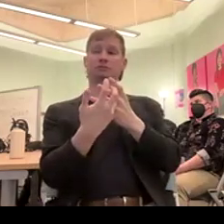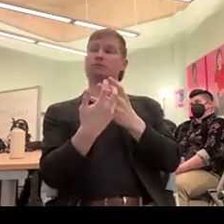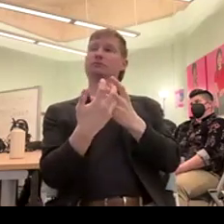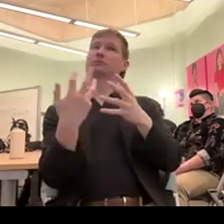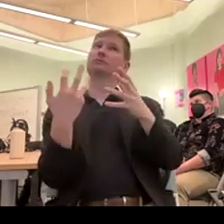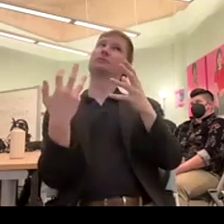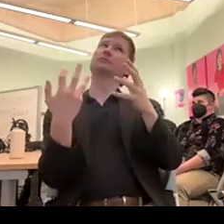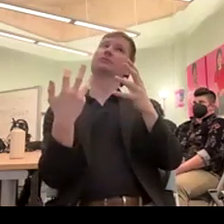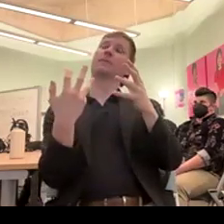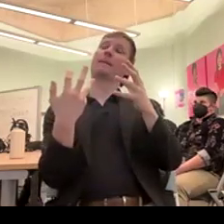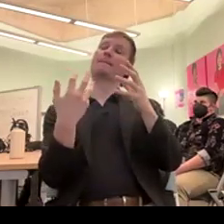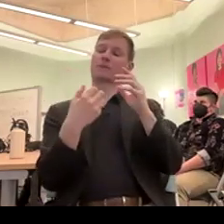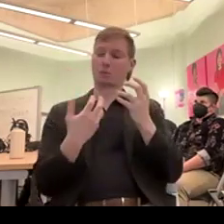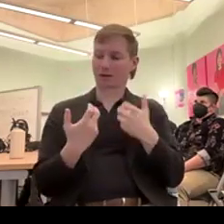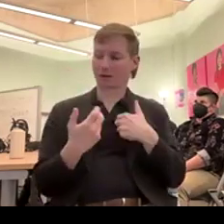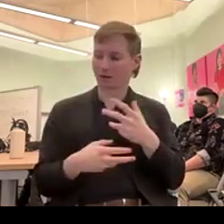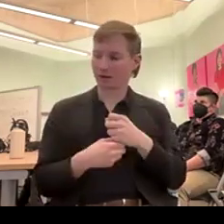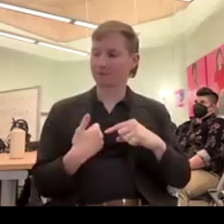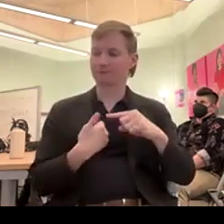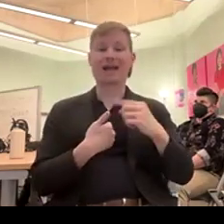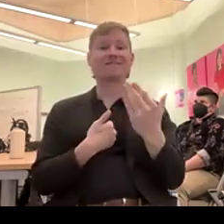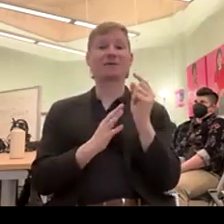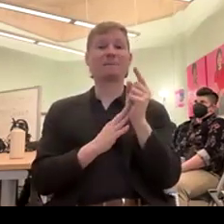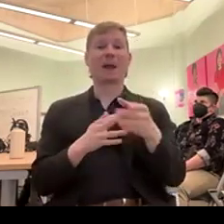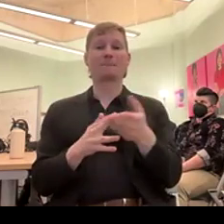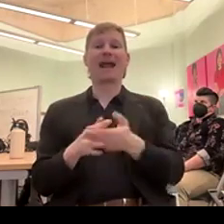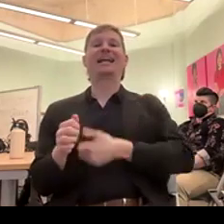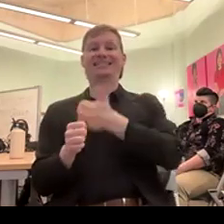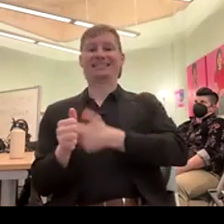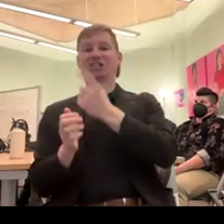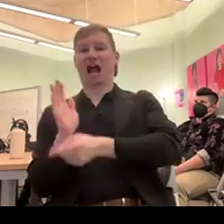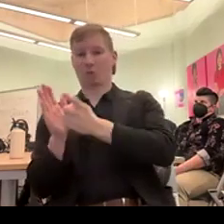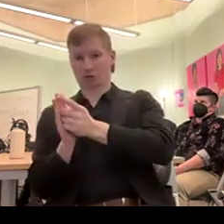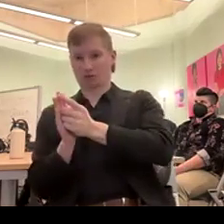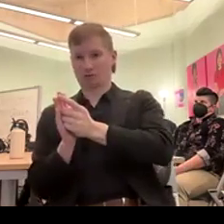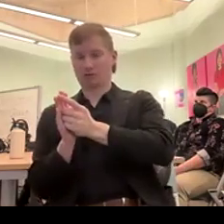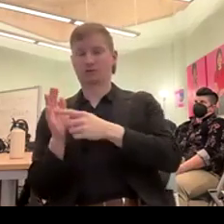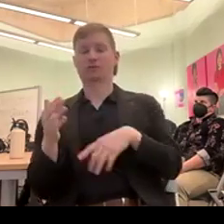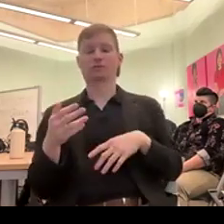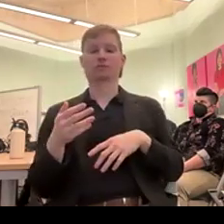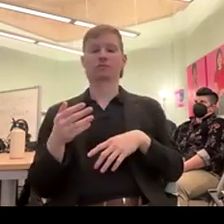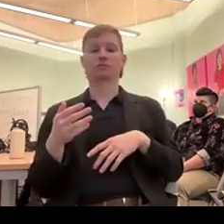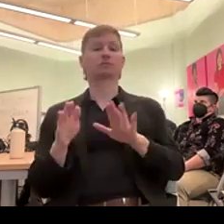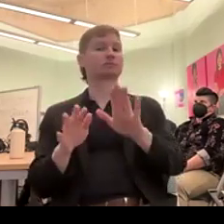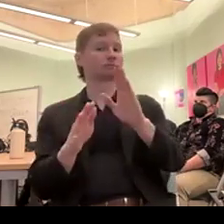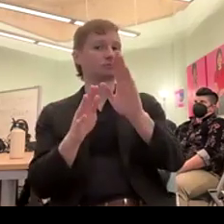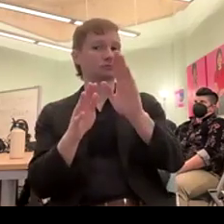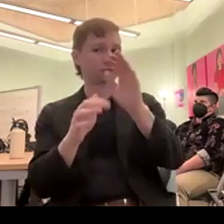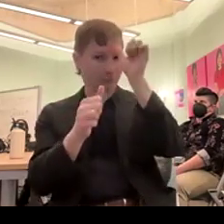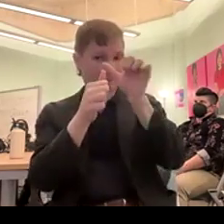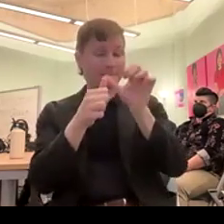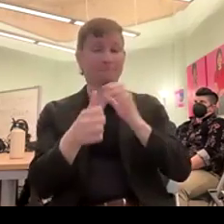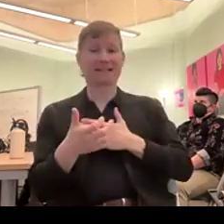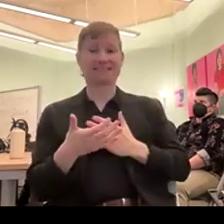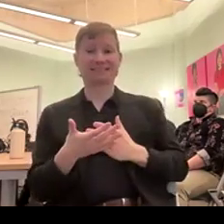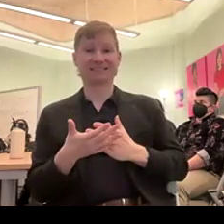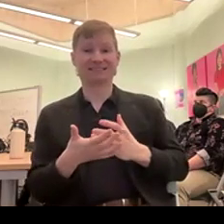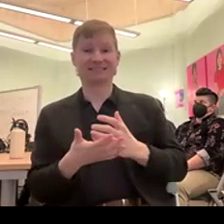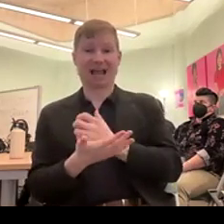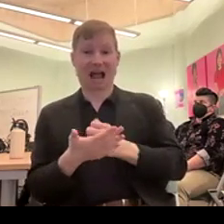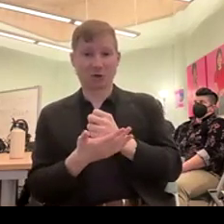accommodations I got were... what did I get... 15 minute breaks every hour, and also keeping